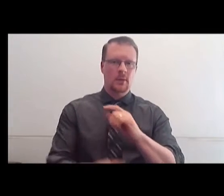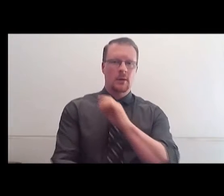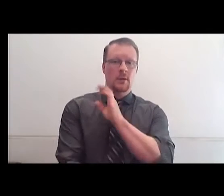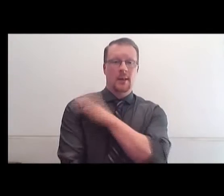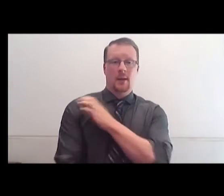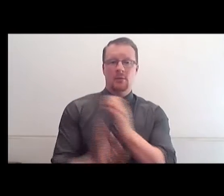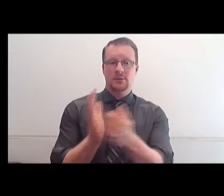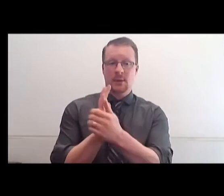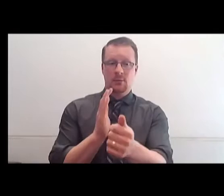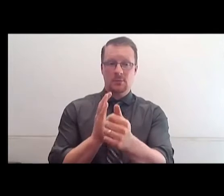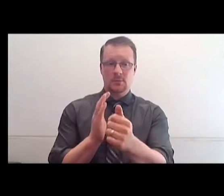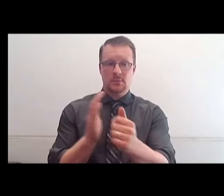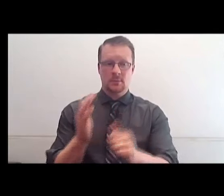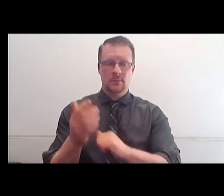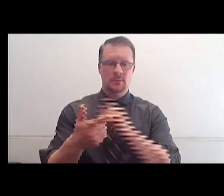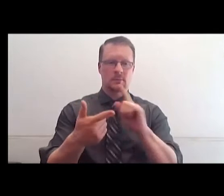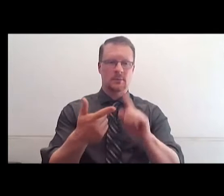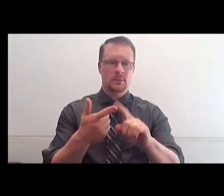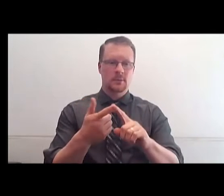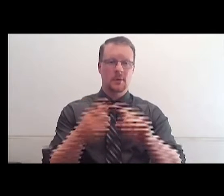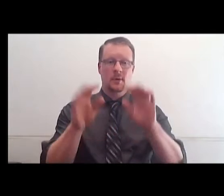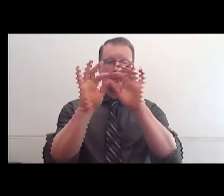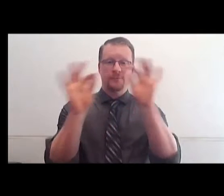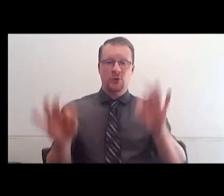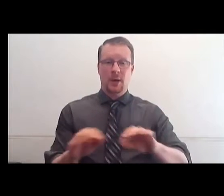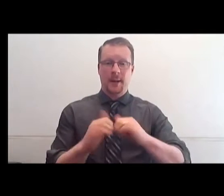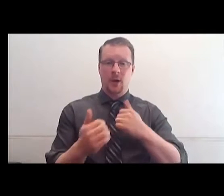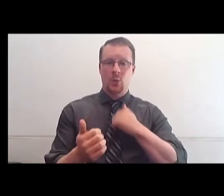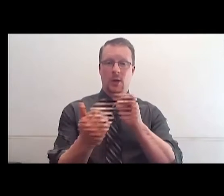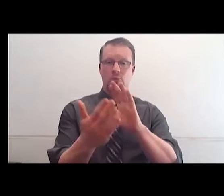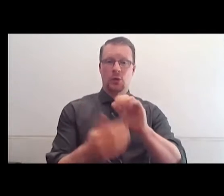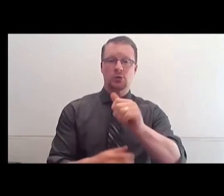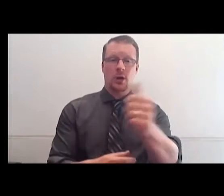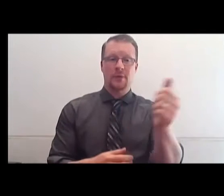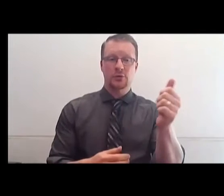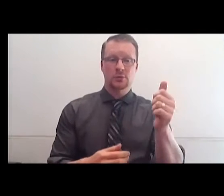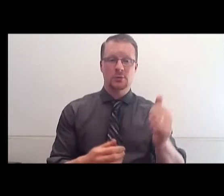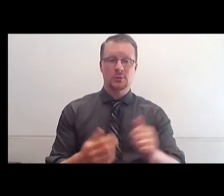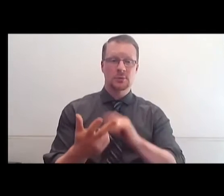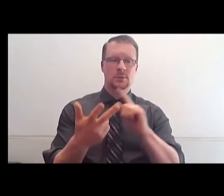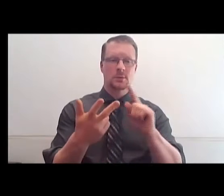"when we compare that to cultural competence, "what is cultural humility, address?